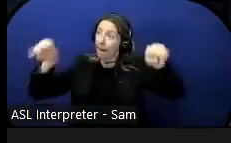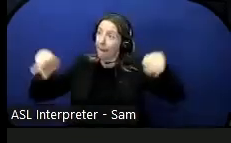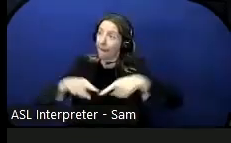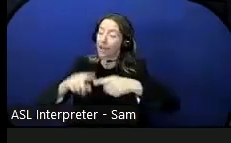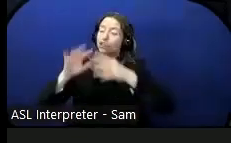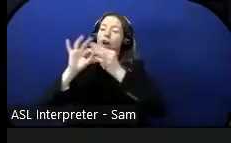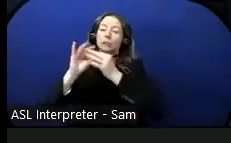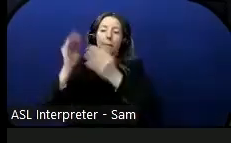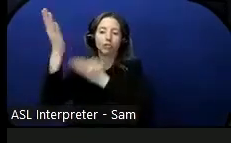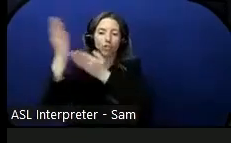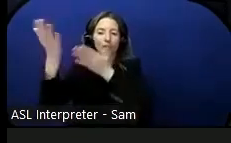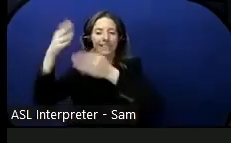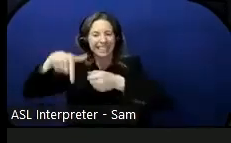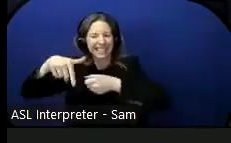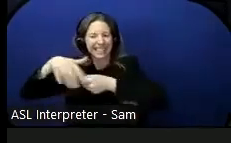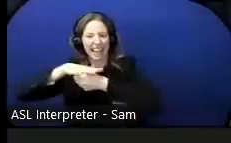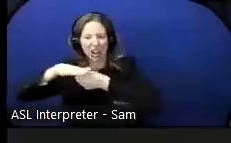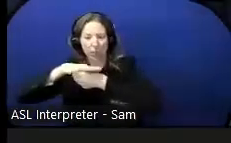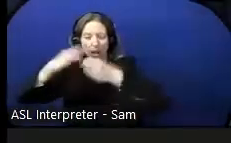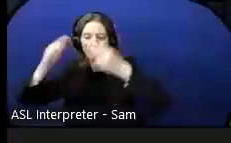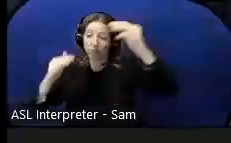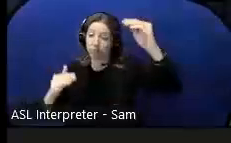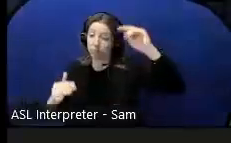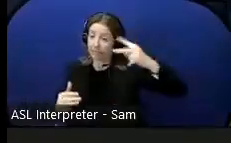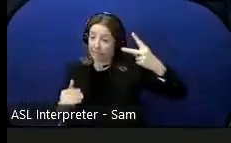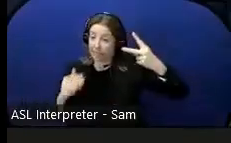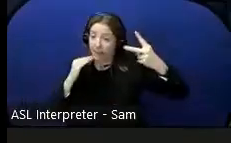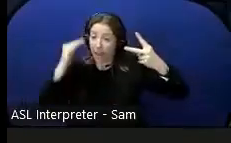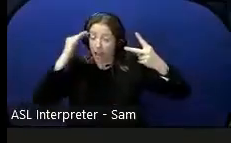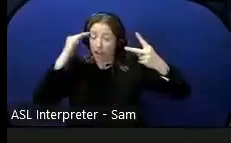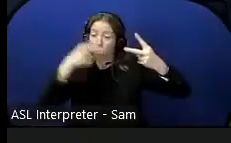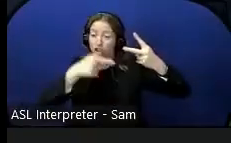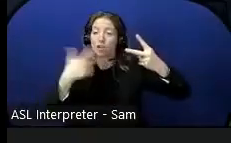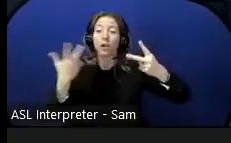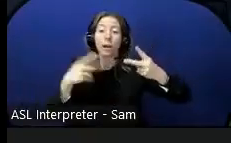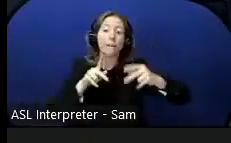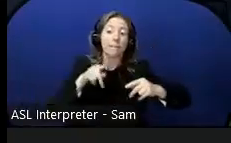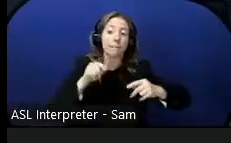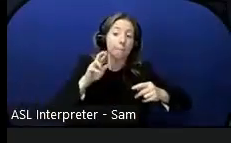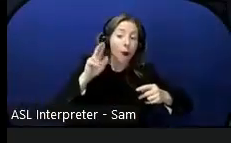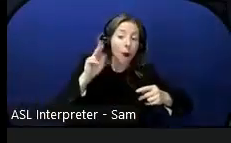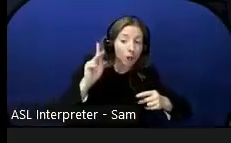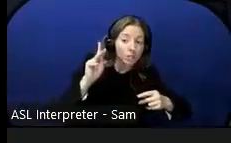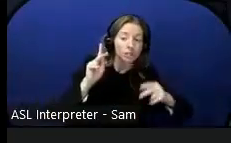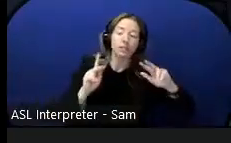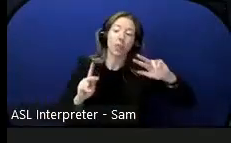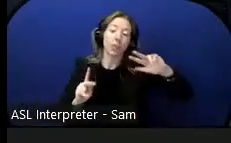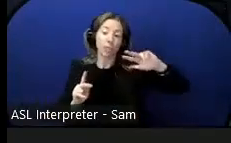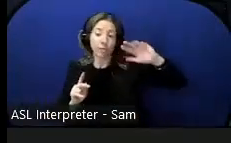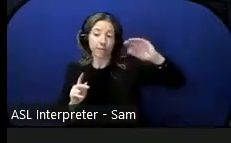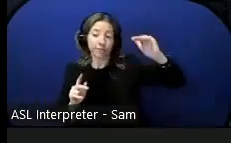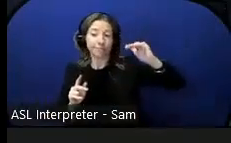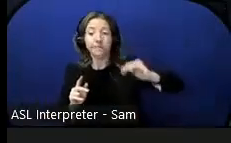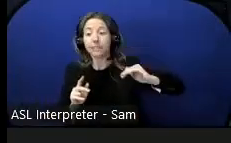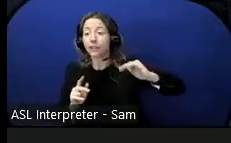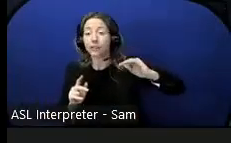and then we have heading two, might be parks, there might be another heading too that's support services. So we can tell from that structure,